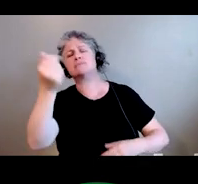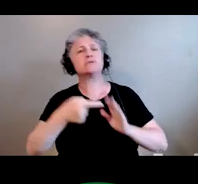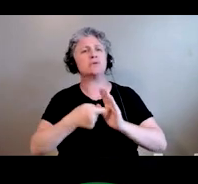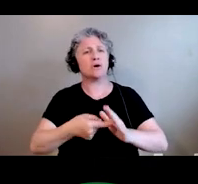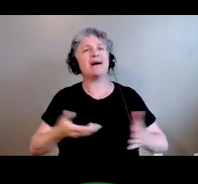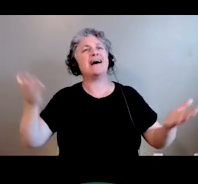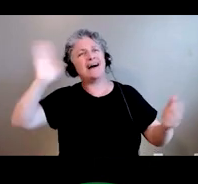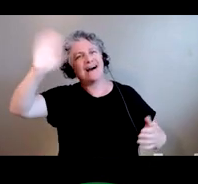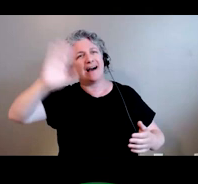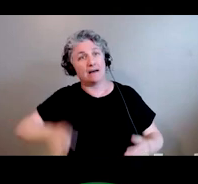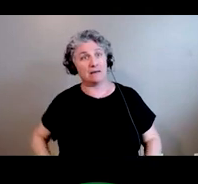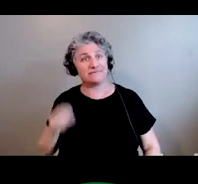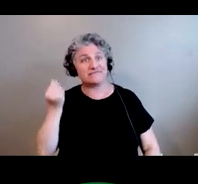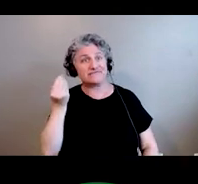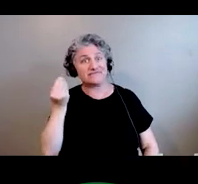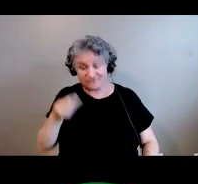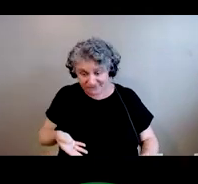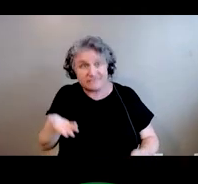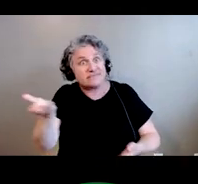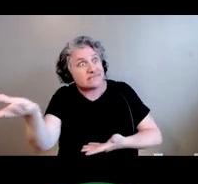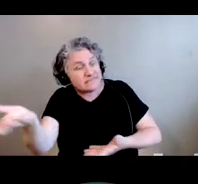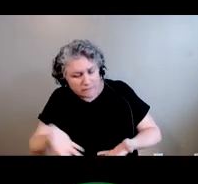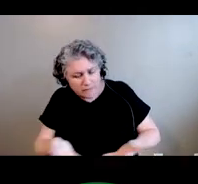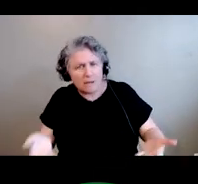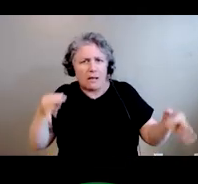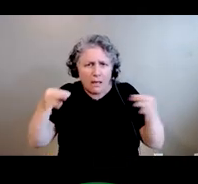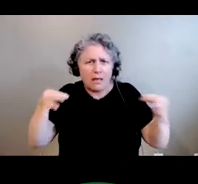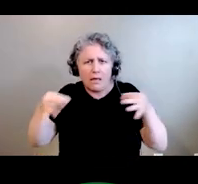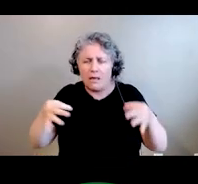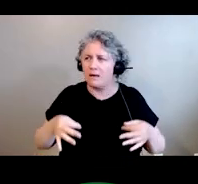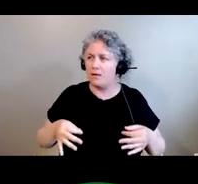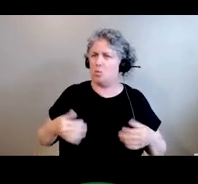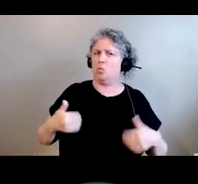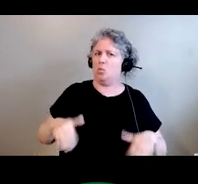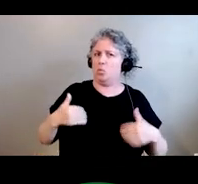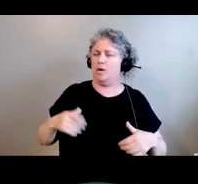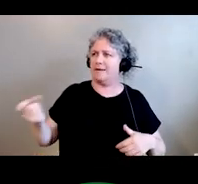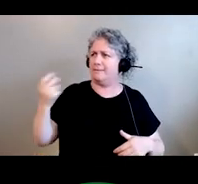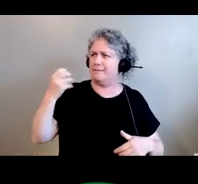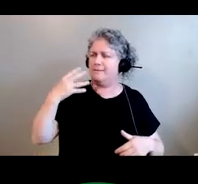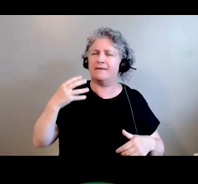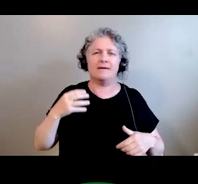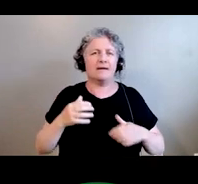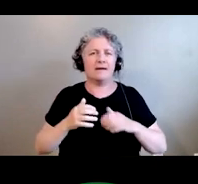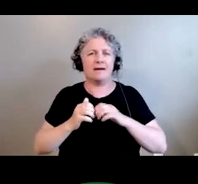when businesses and organizations are told because of legislation and the business code